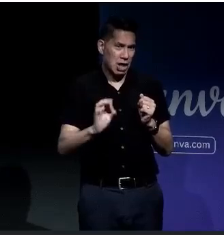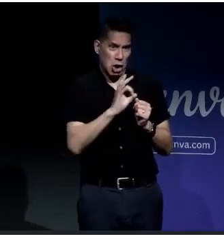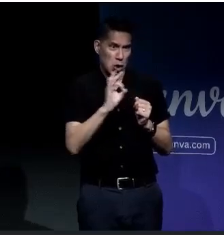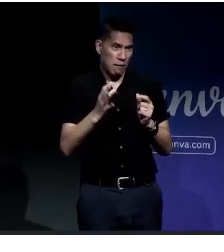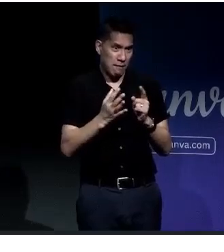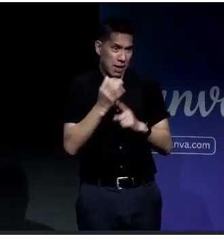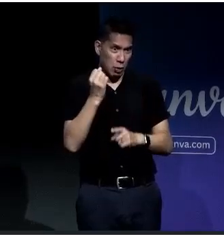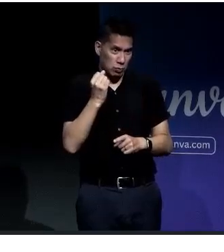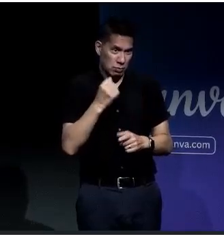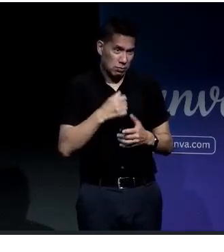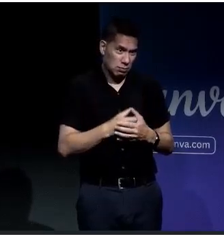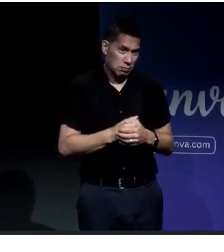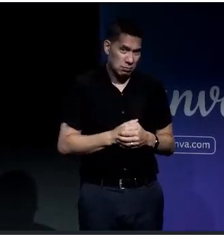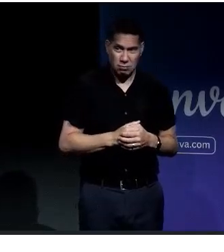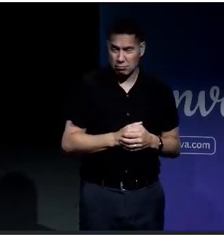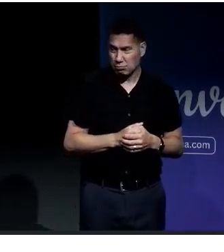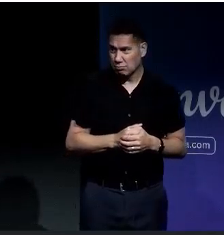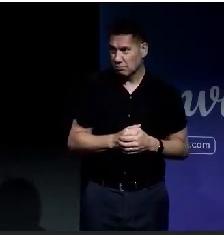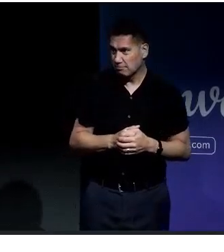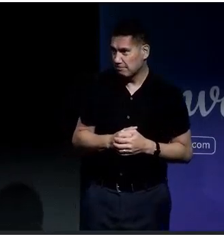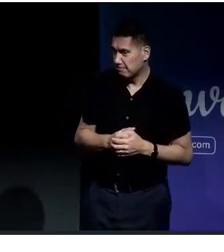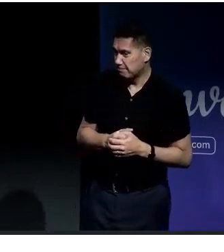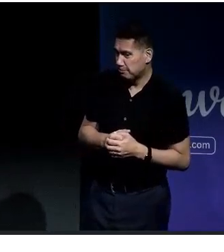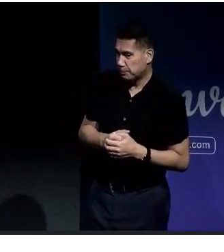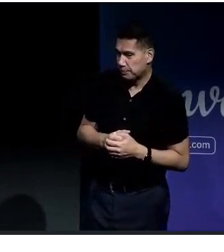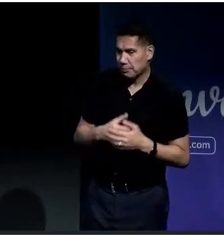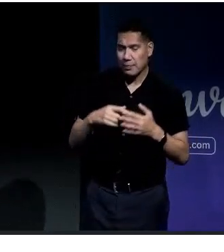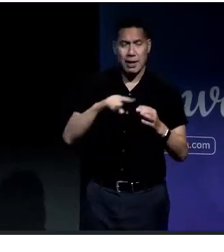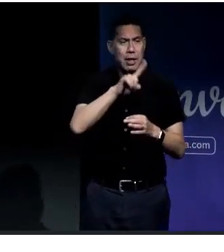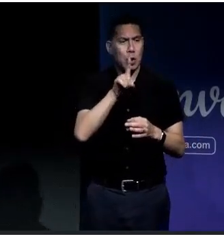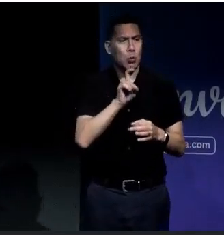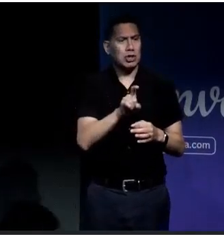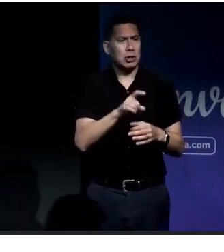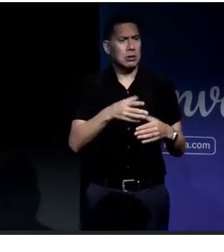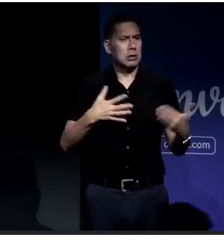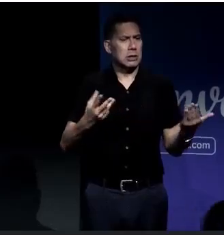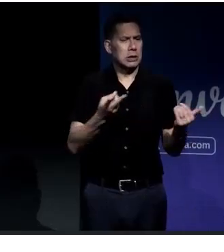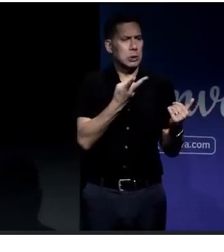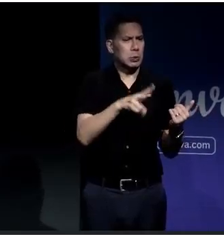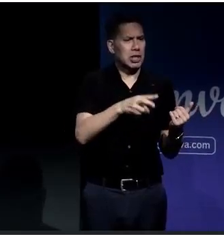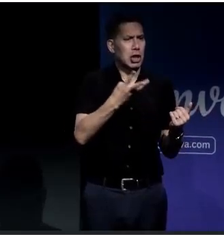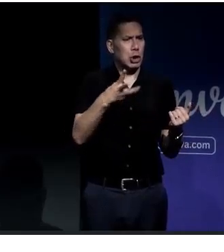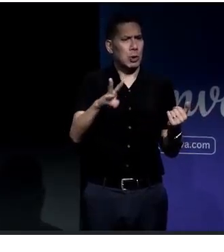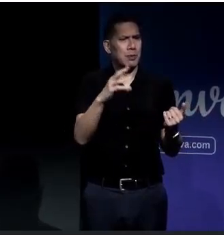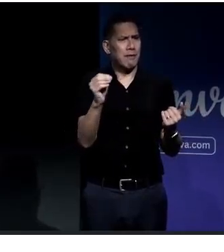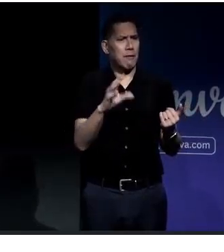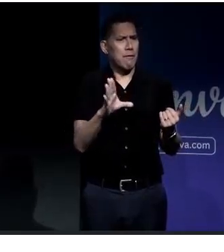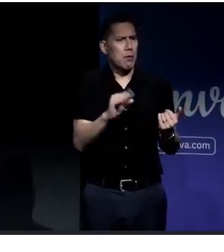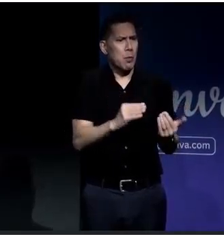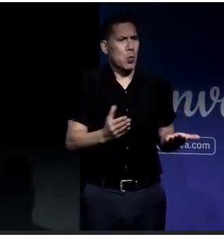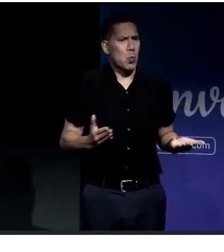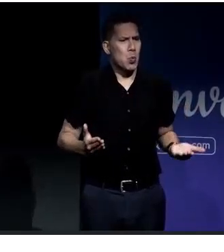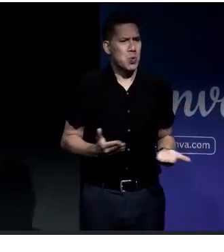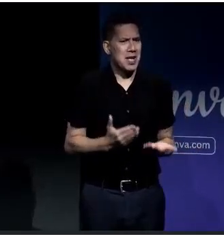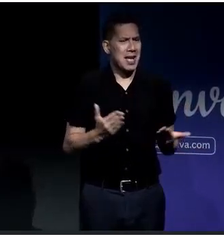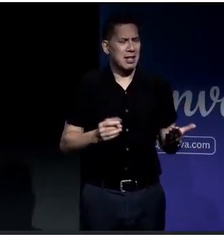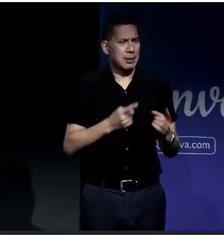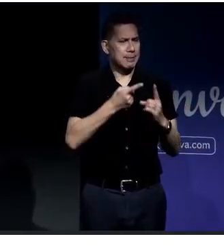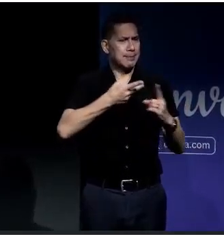Uh, And then there's the question of where does the 20-30% actually come from? There's not really, there's no definitive list of accessibility issues.